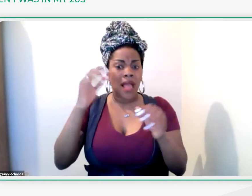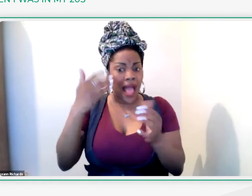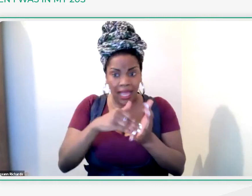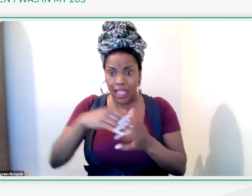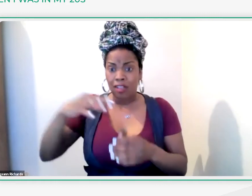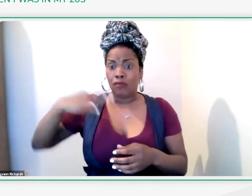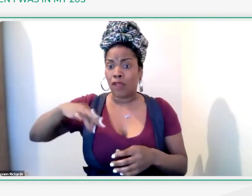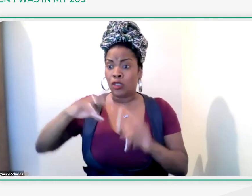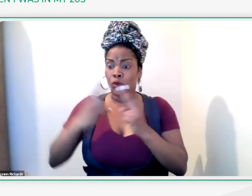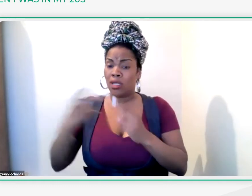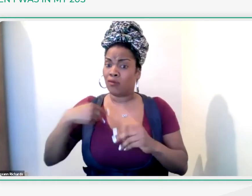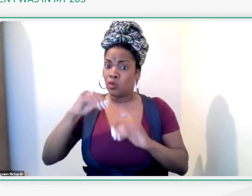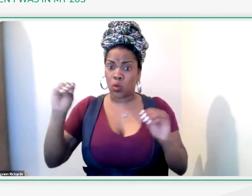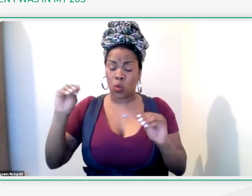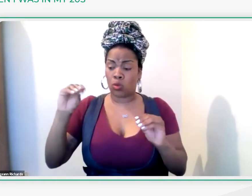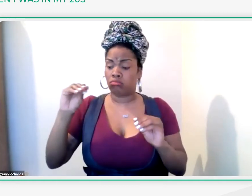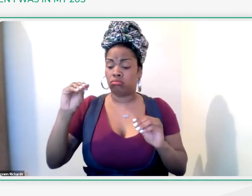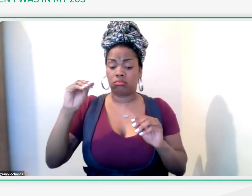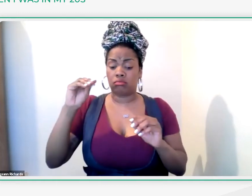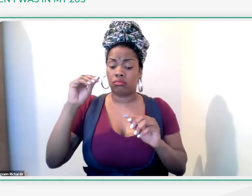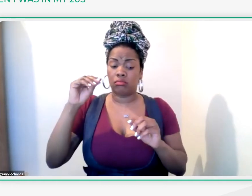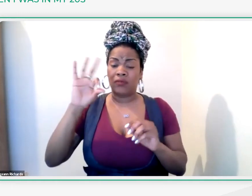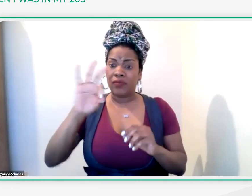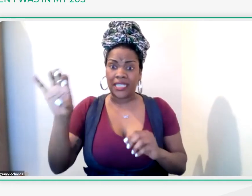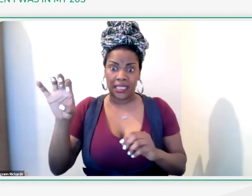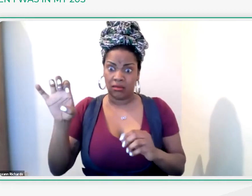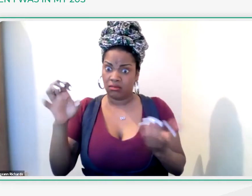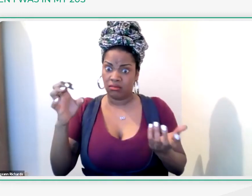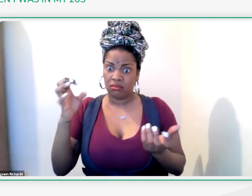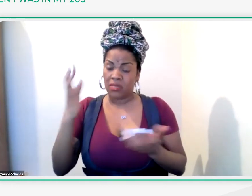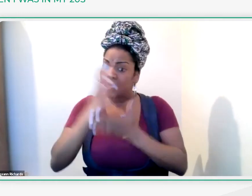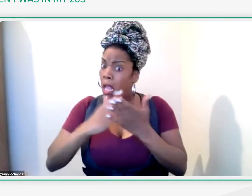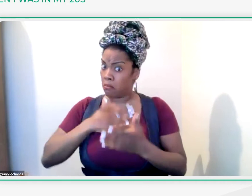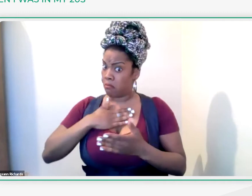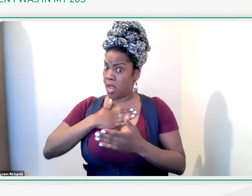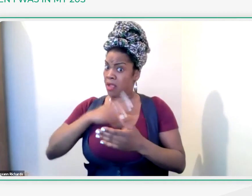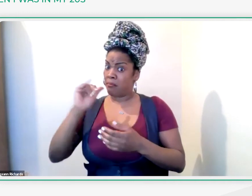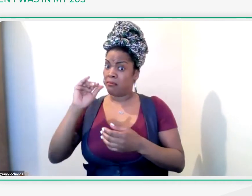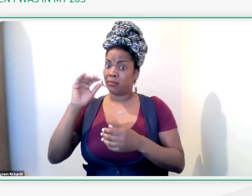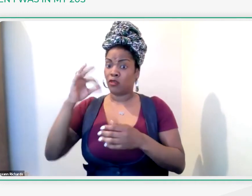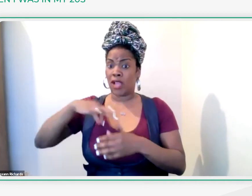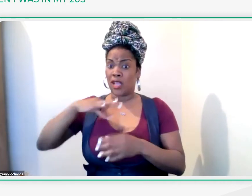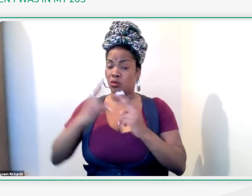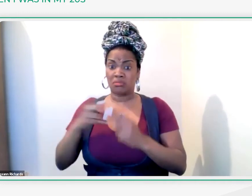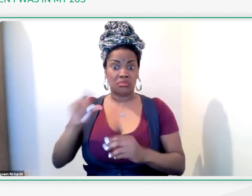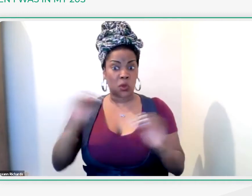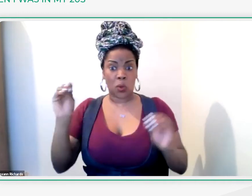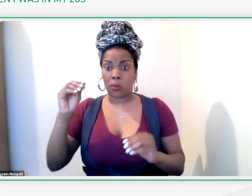So I suggest you have more than one bank. I will reiterate that the credit unions don't have any fees.